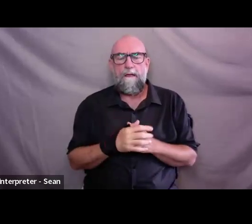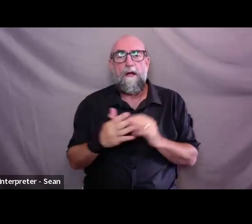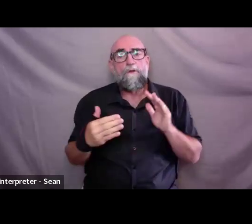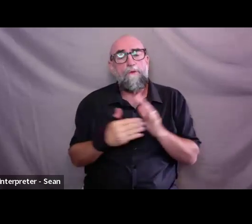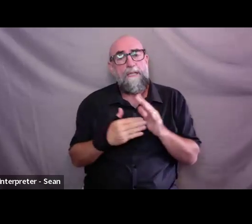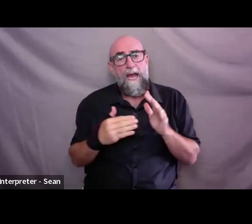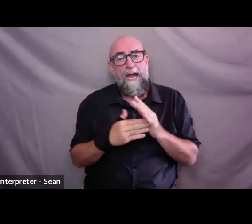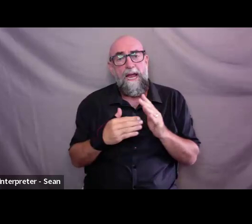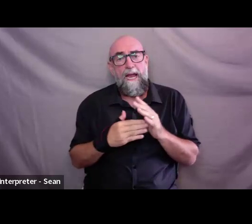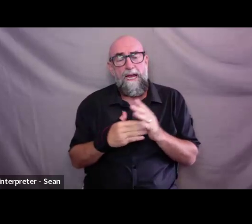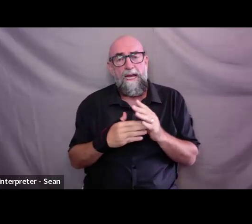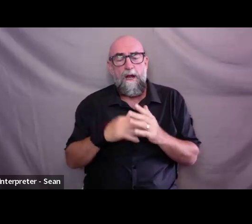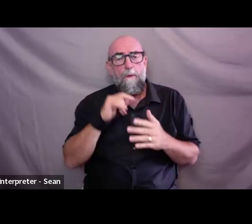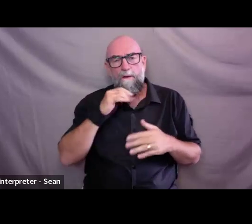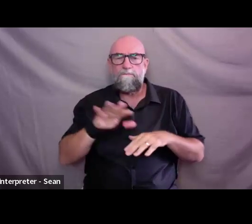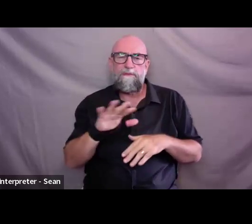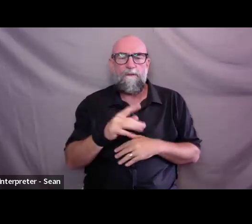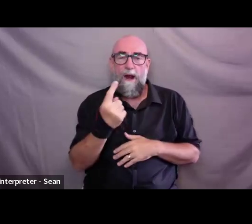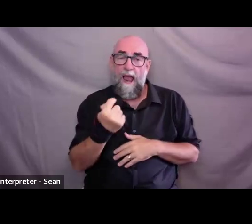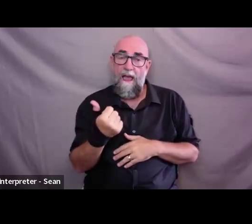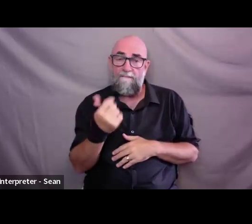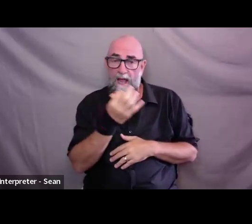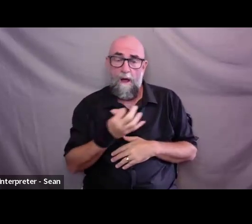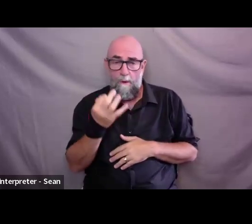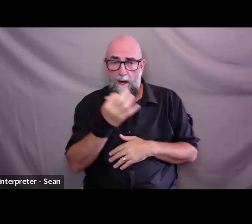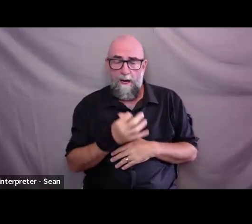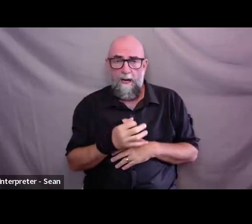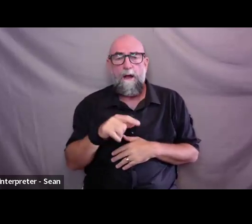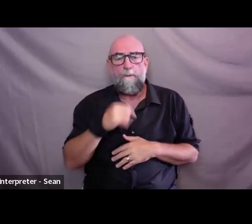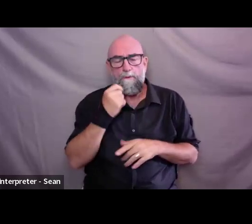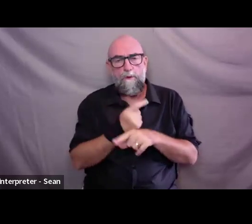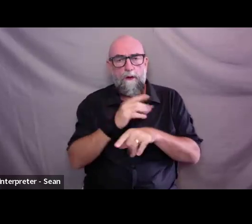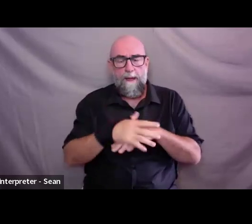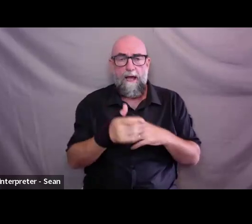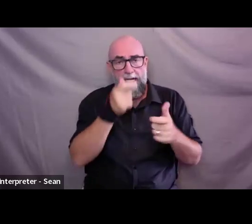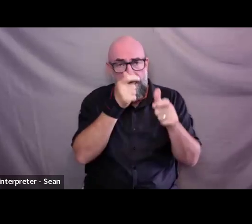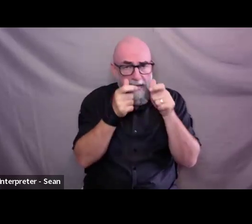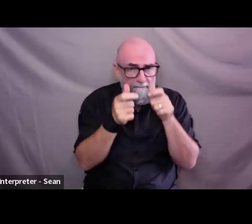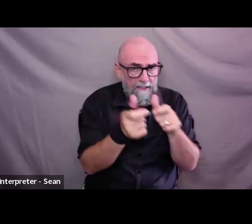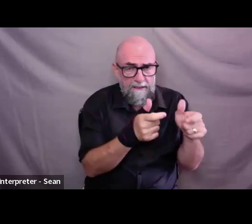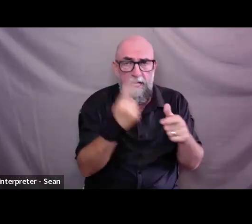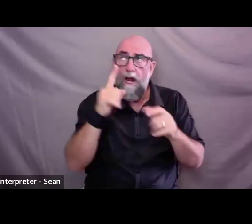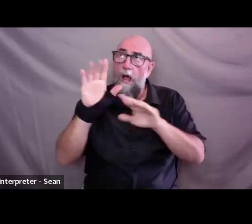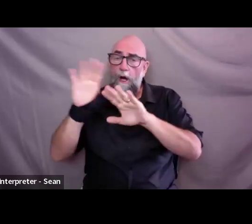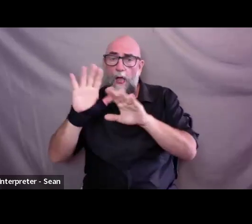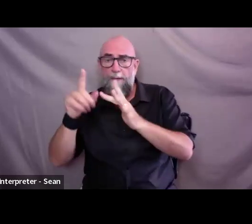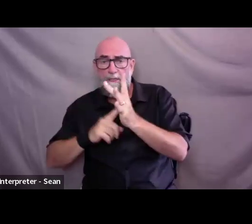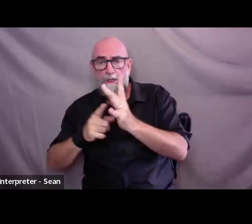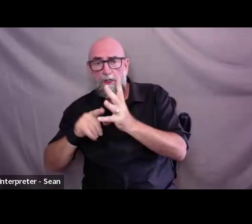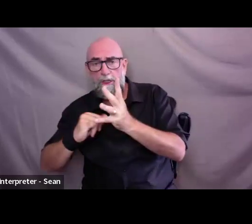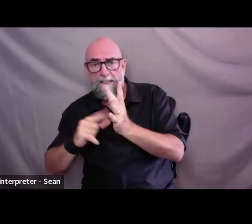We will investigate what looks like to be both economically sustainable and environmentally regenerative.